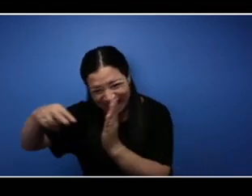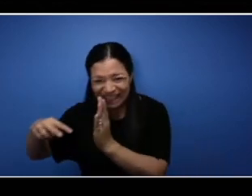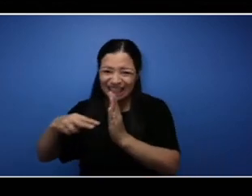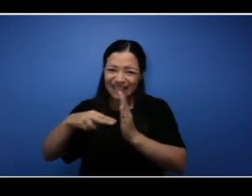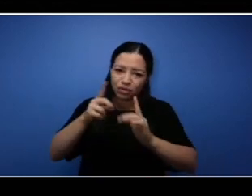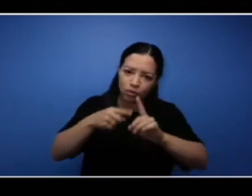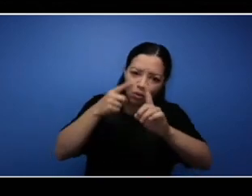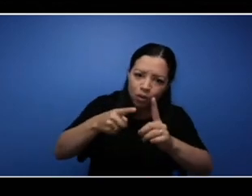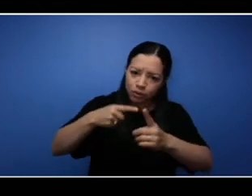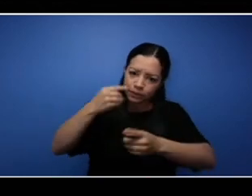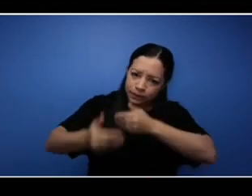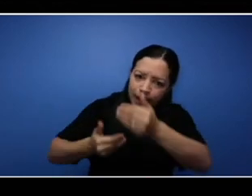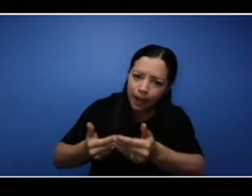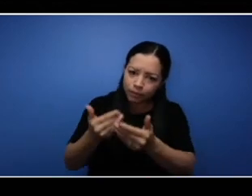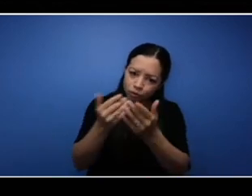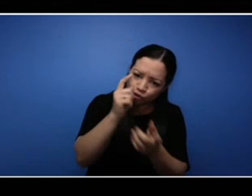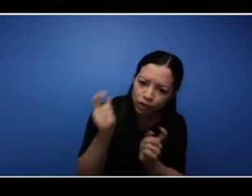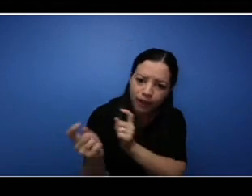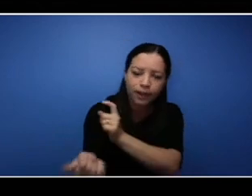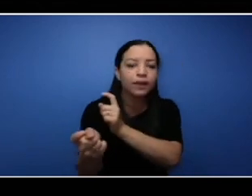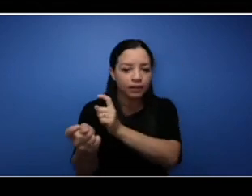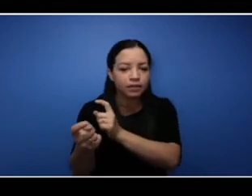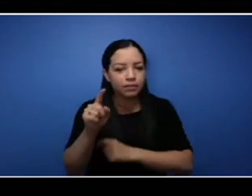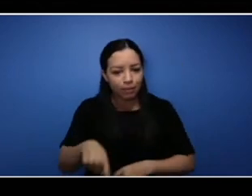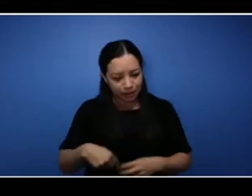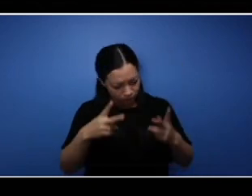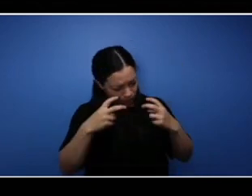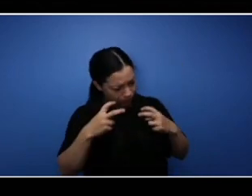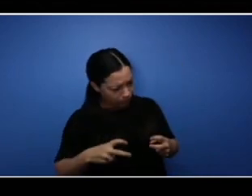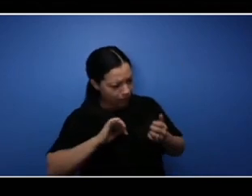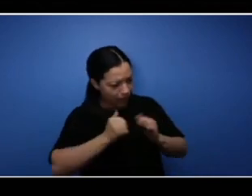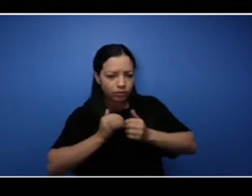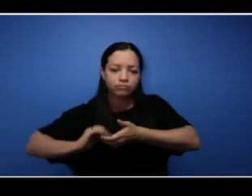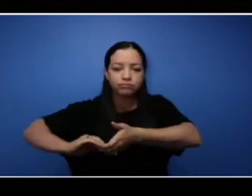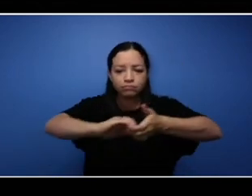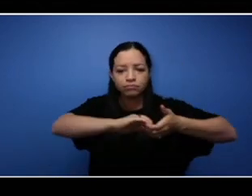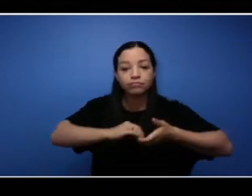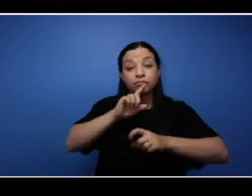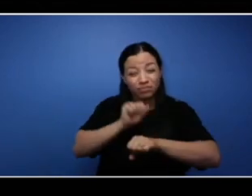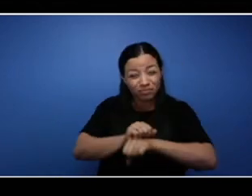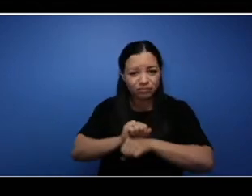to take action because we need to ask ourselves what it means to unite and become true allies